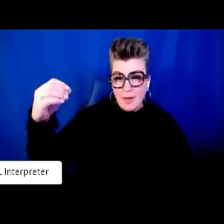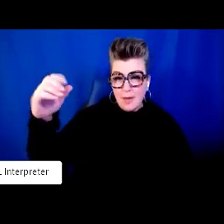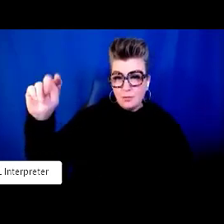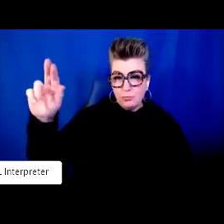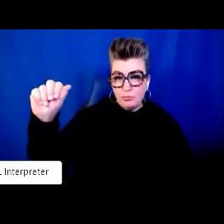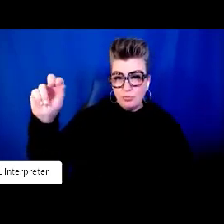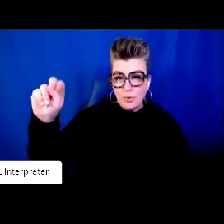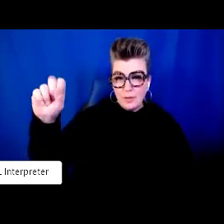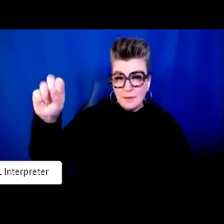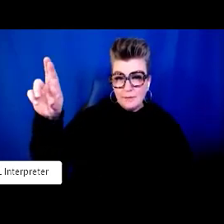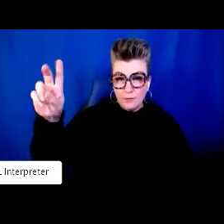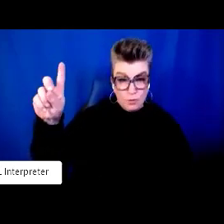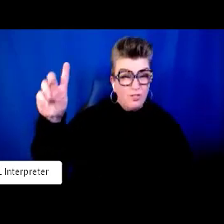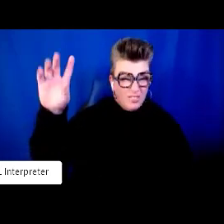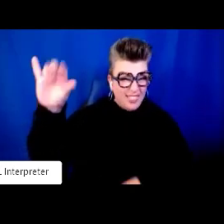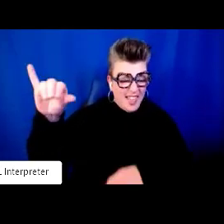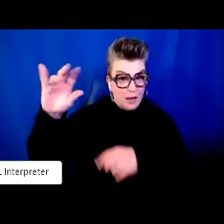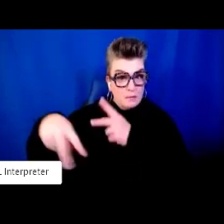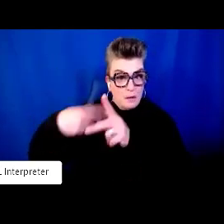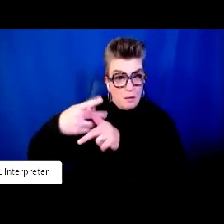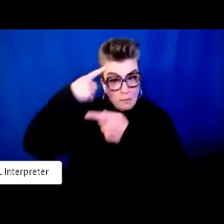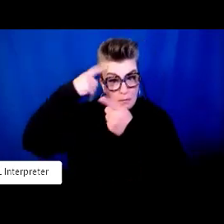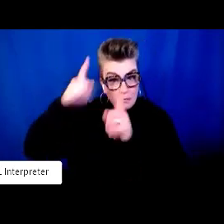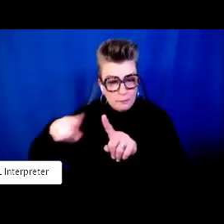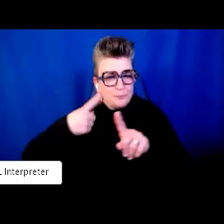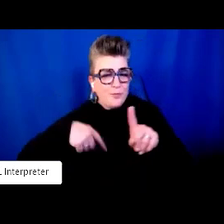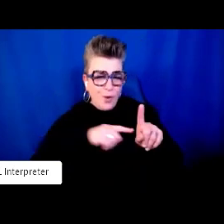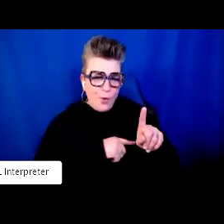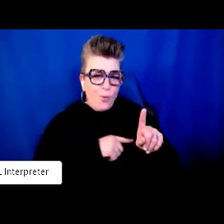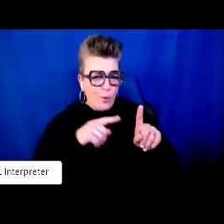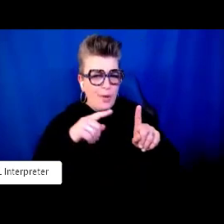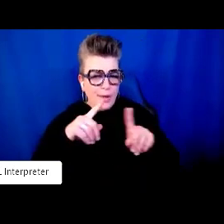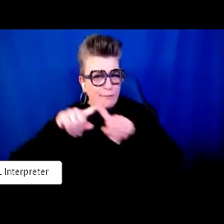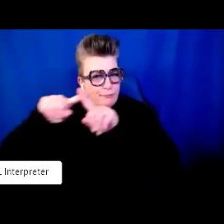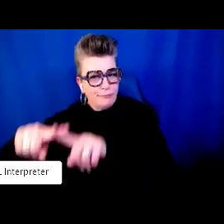And we may provide a template form in the future that includes these elements specifically.